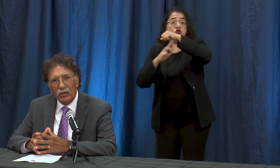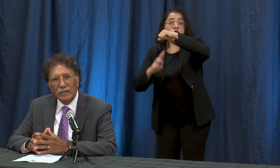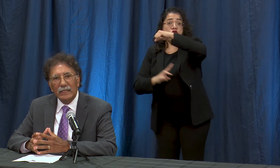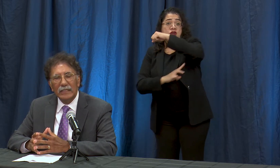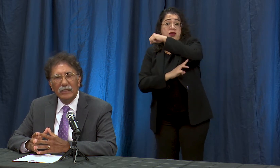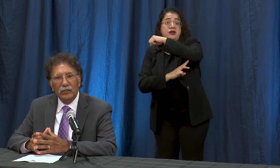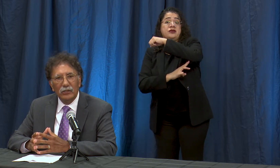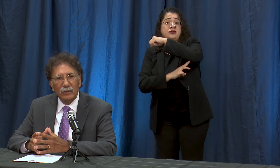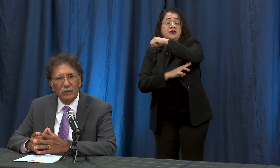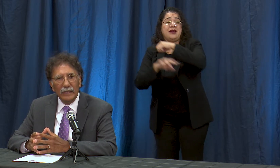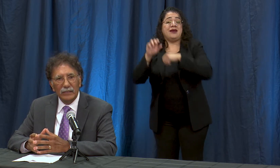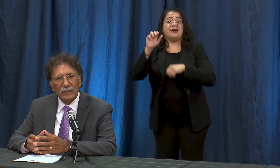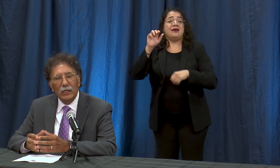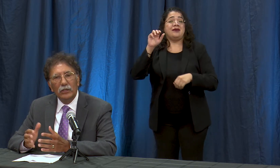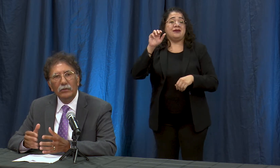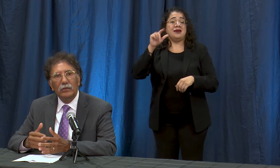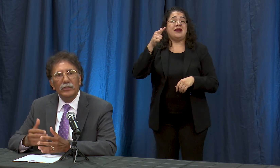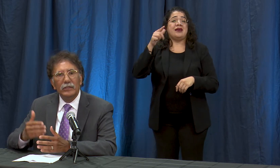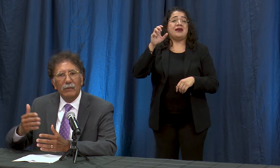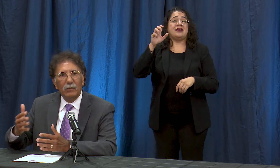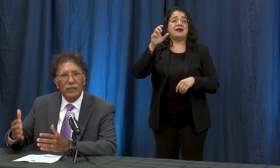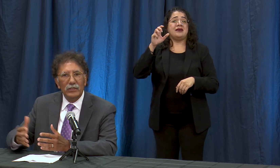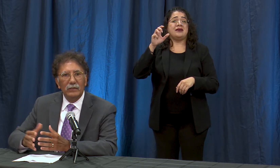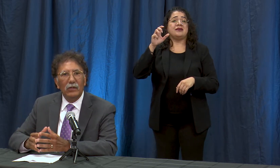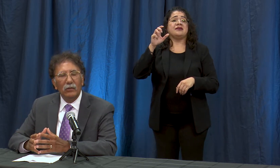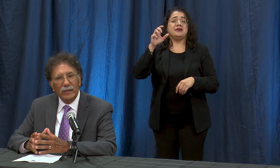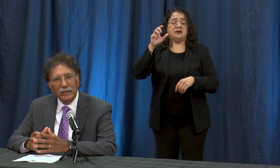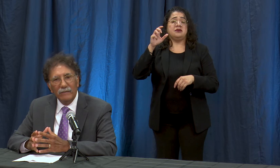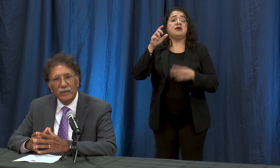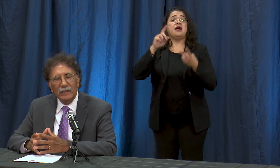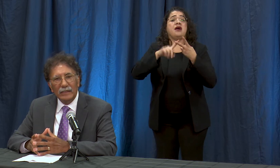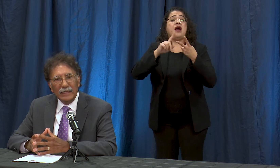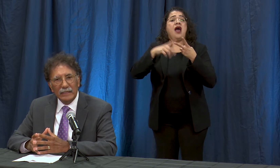Long Beach container terminal that's two-thirds in operation already that